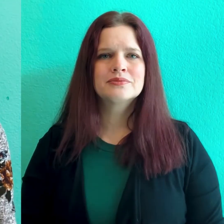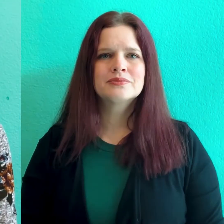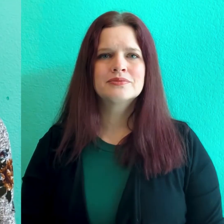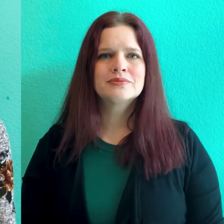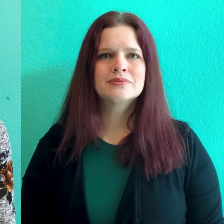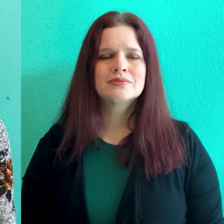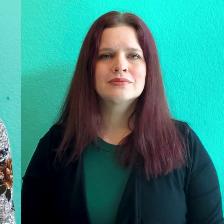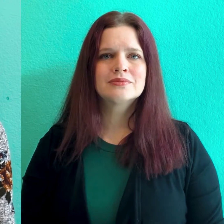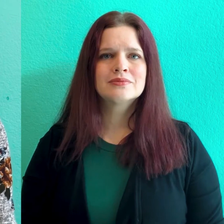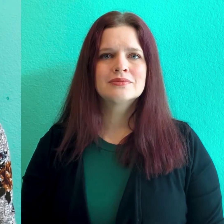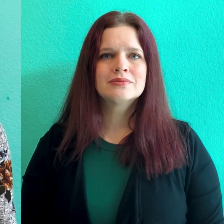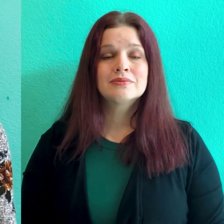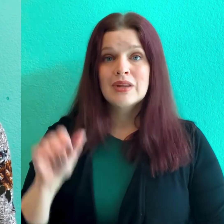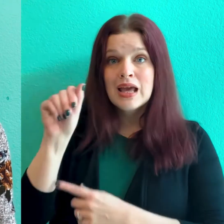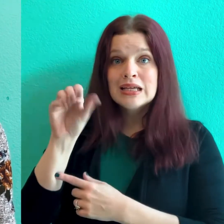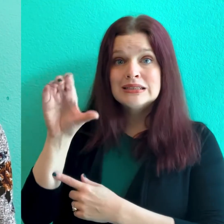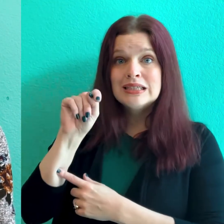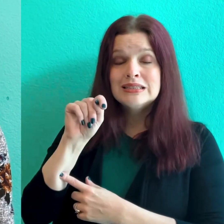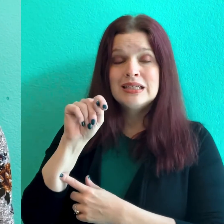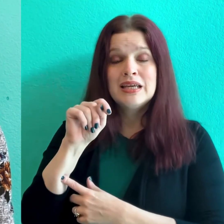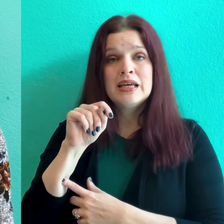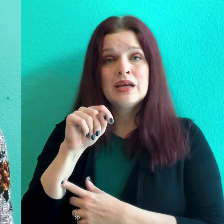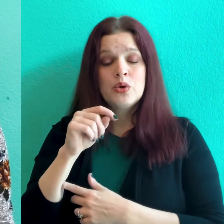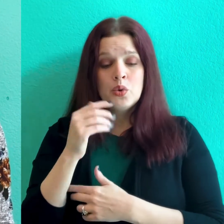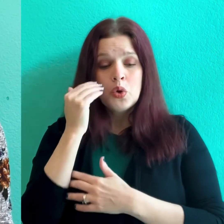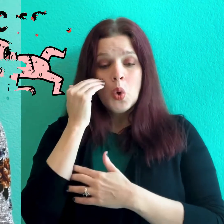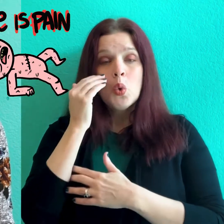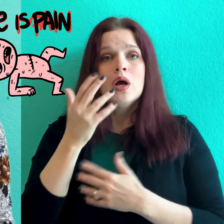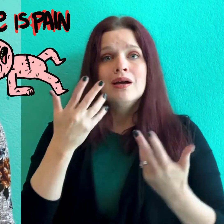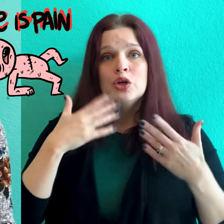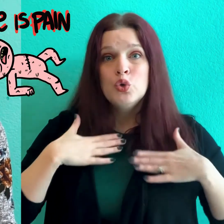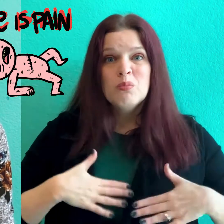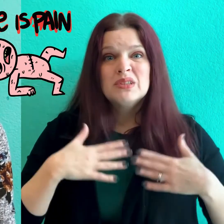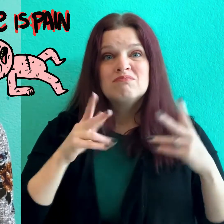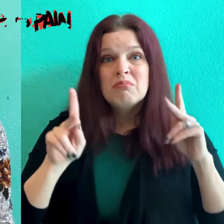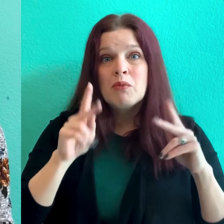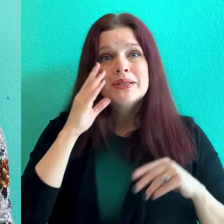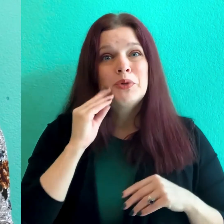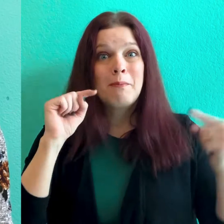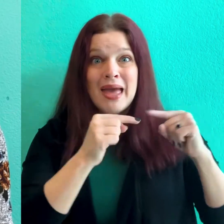From this psychological approach, we understand that humans experience pain and that that's normal.